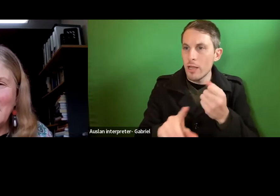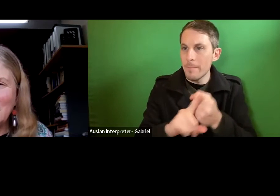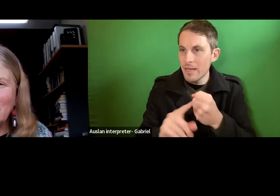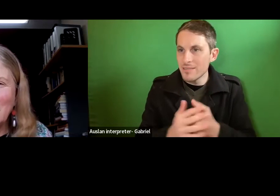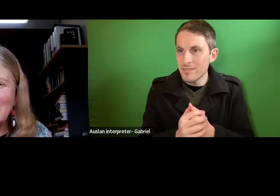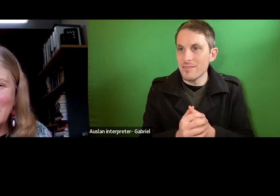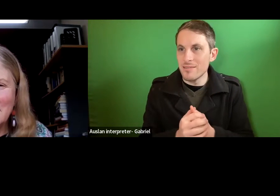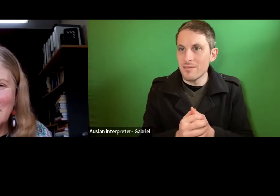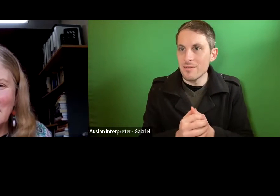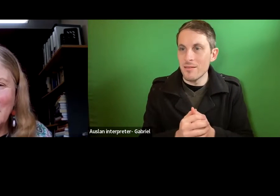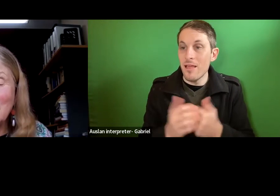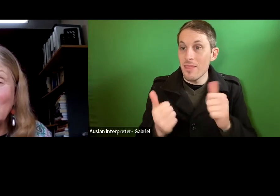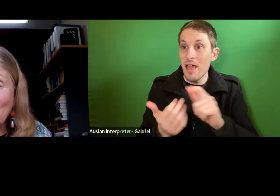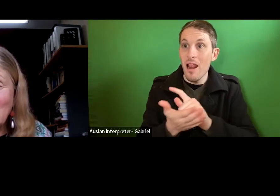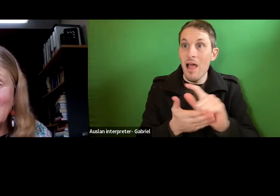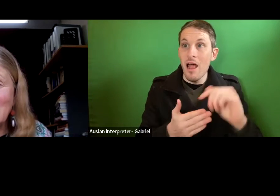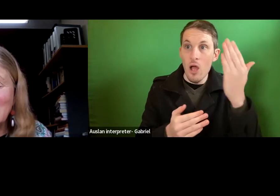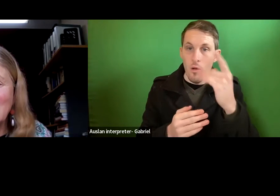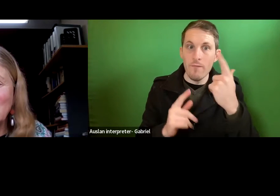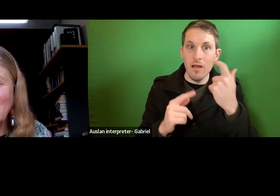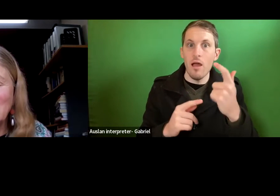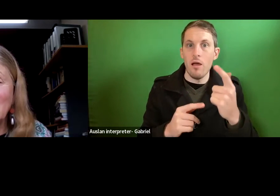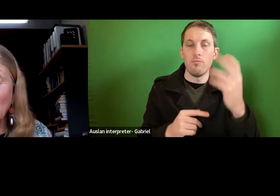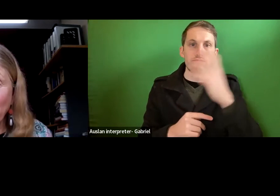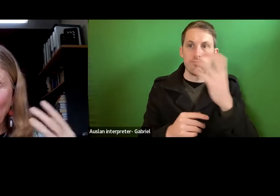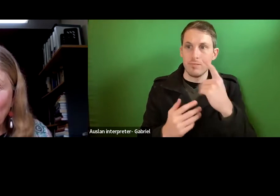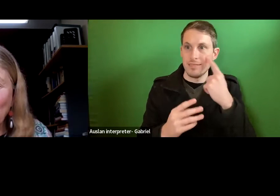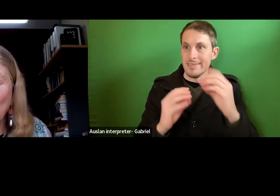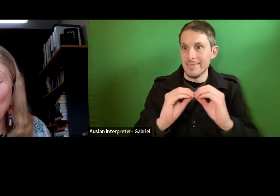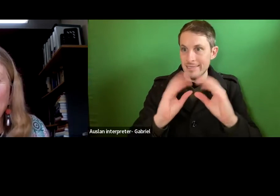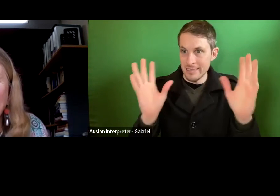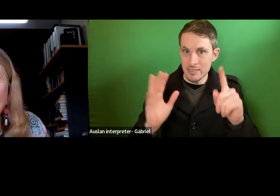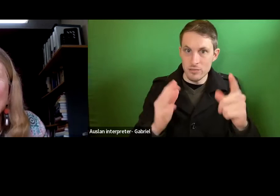house of cards starts to collapse. They really start struggling. The volume of work becomes